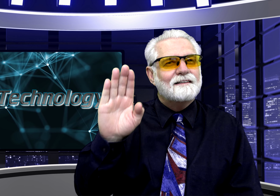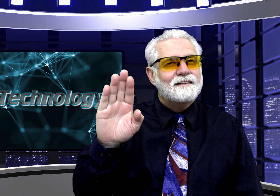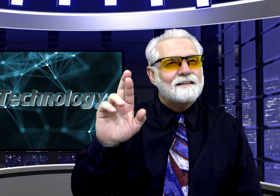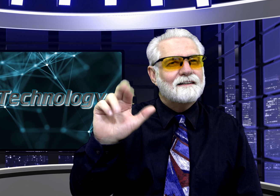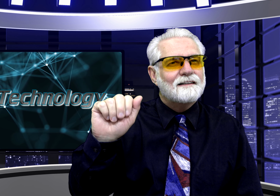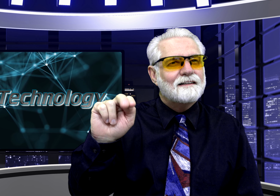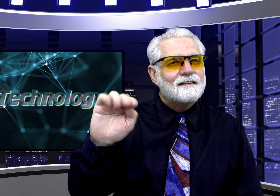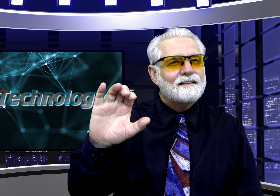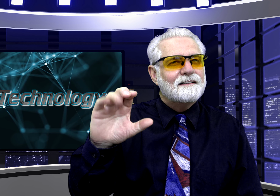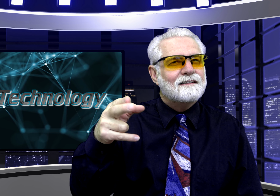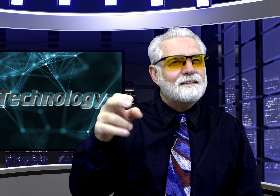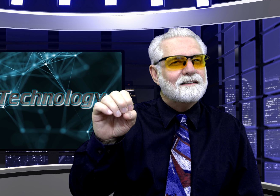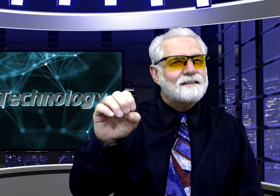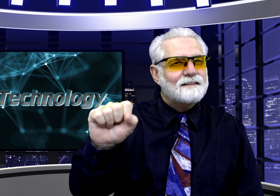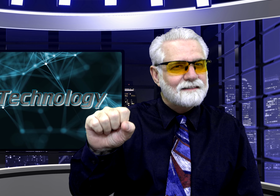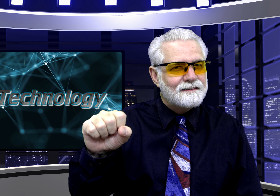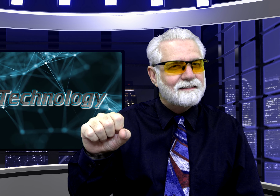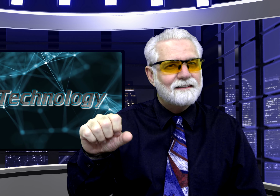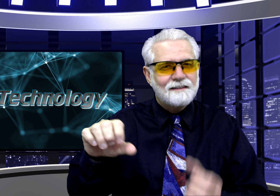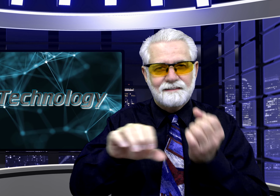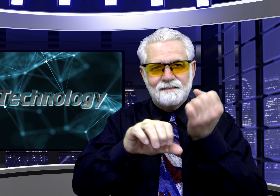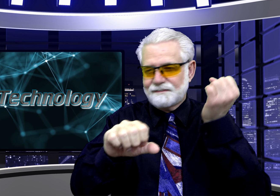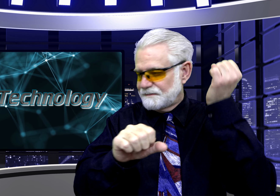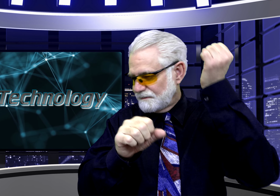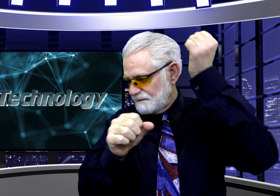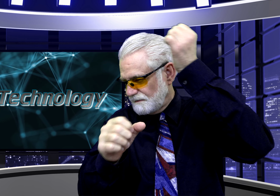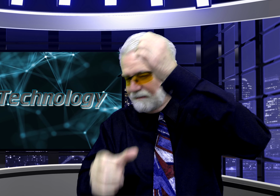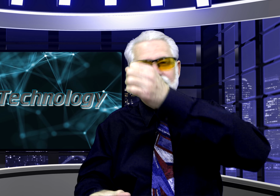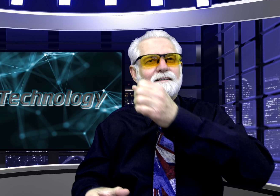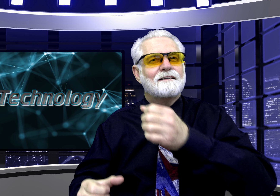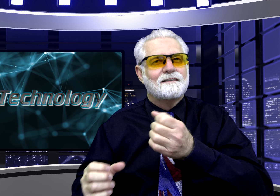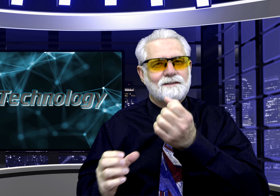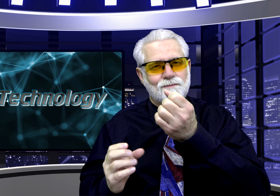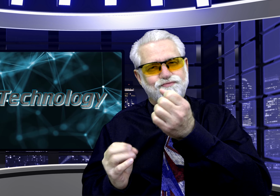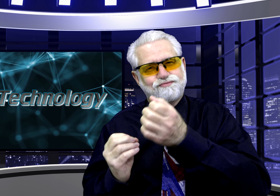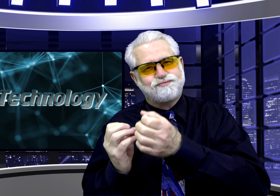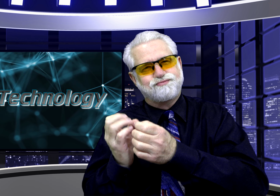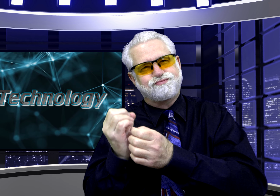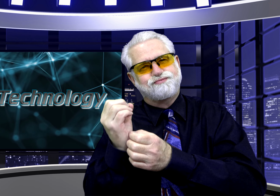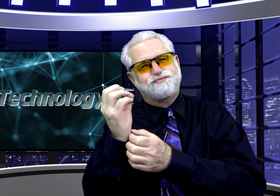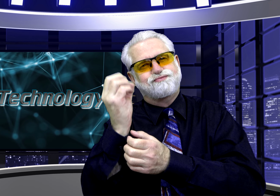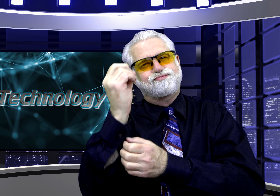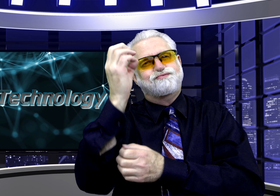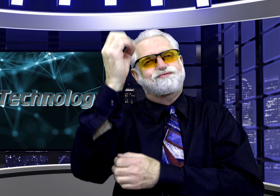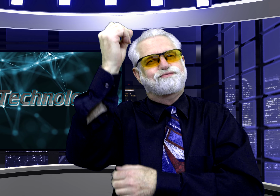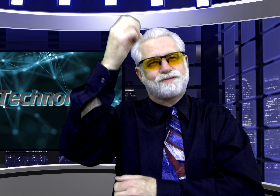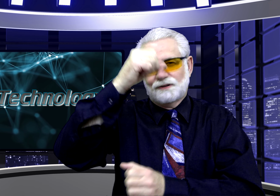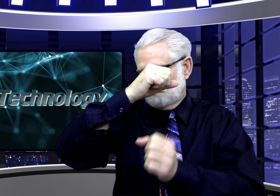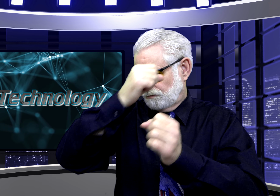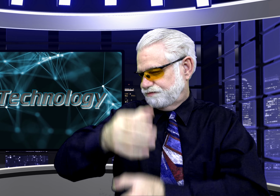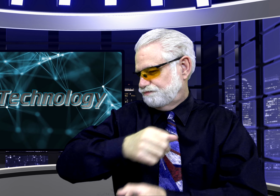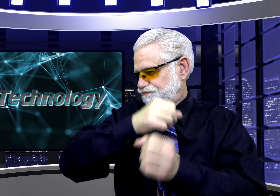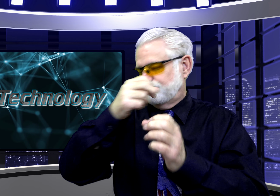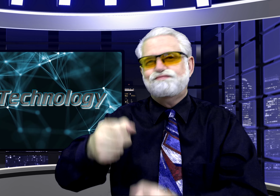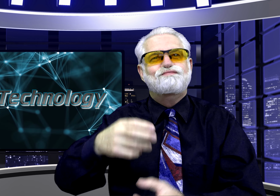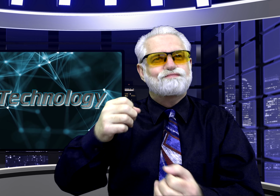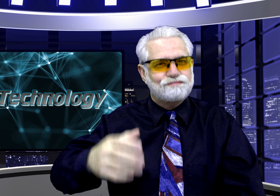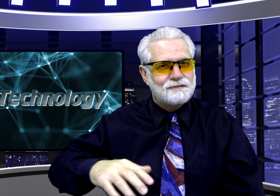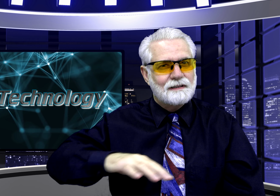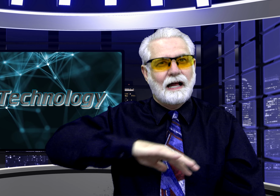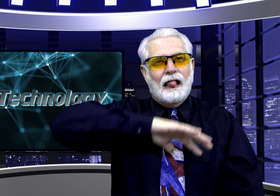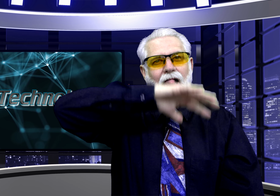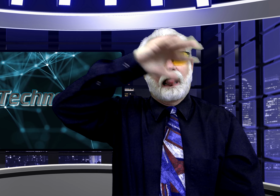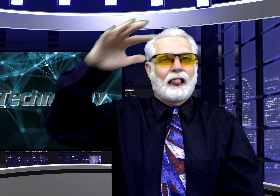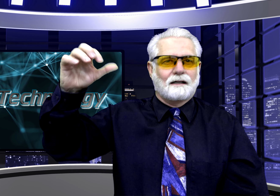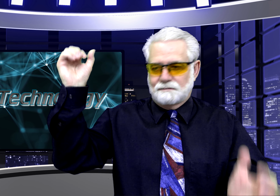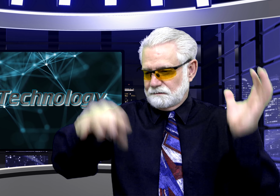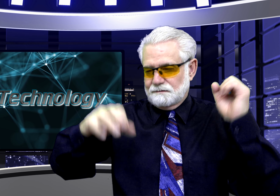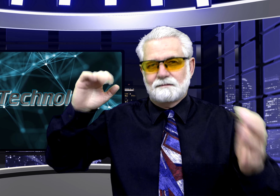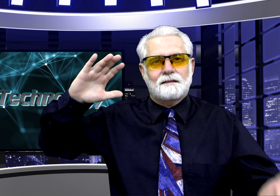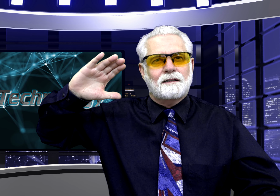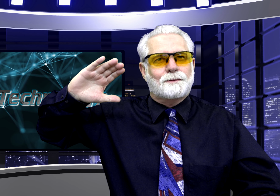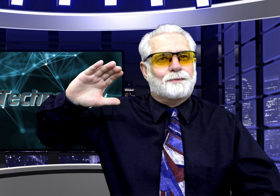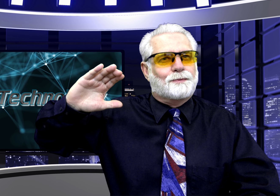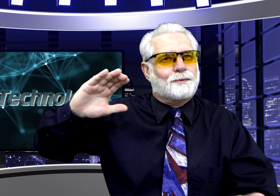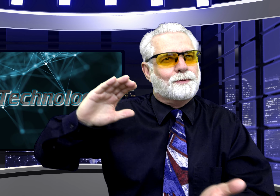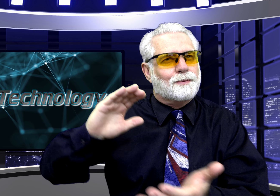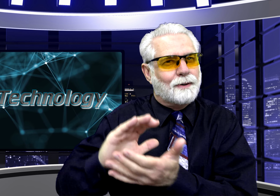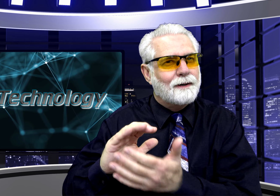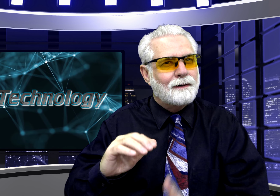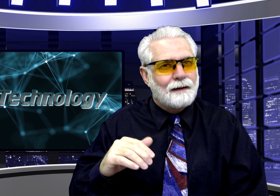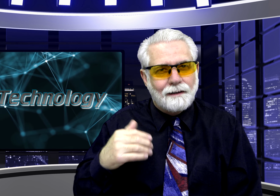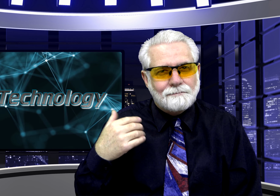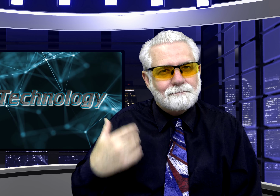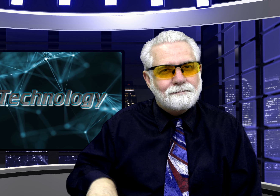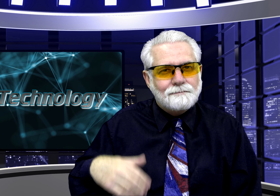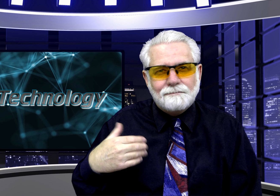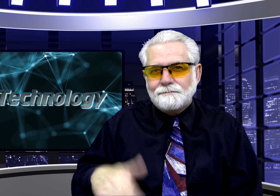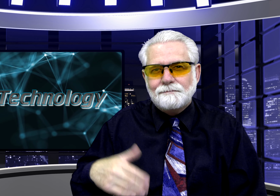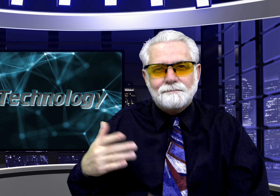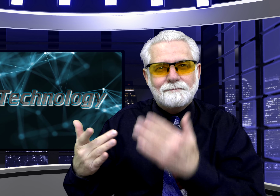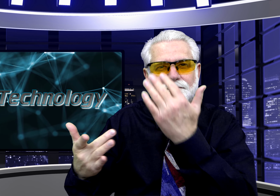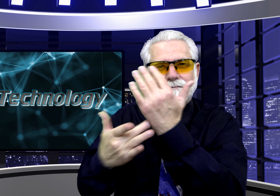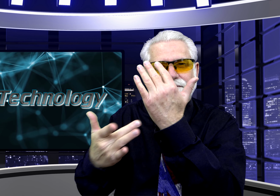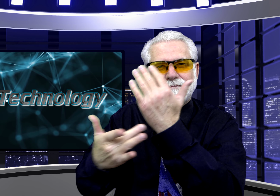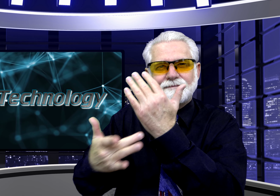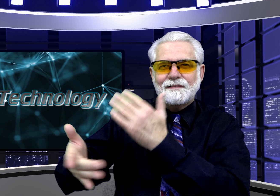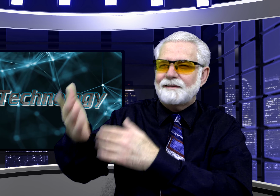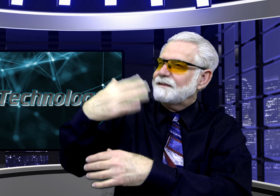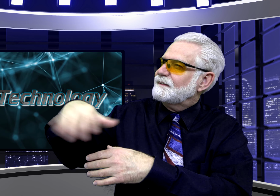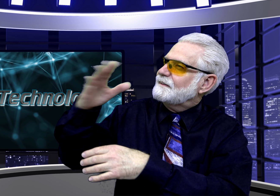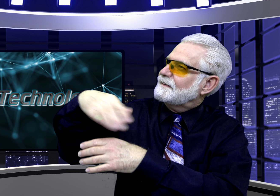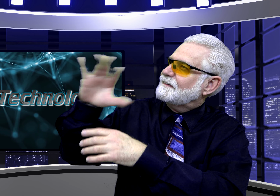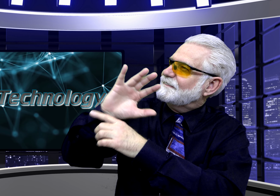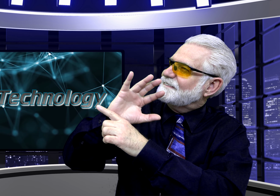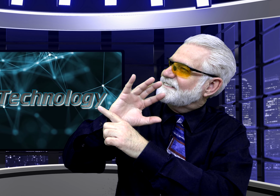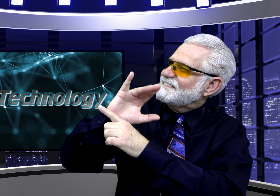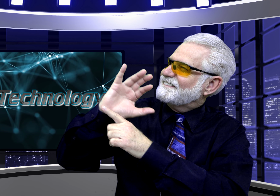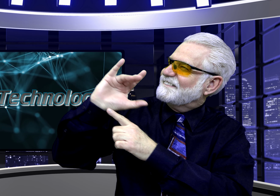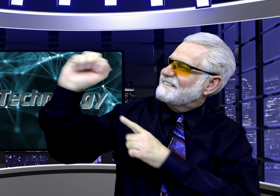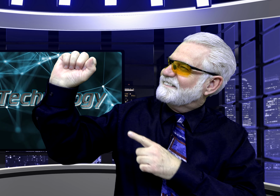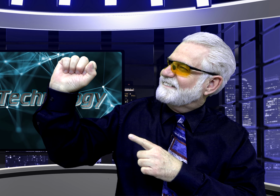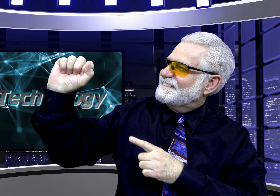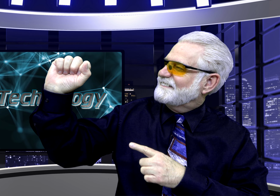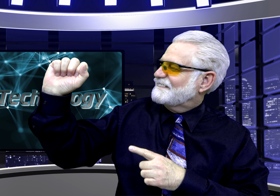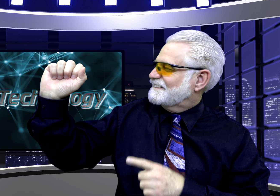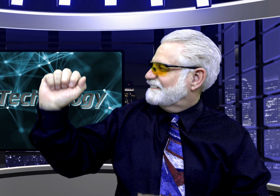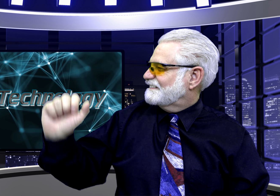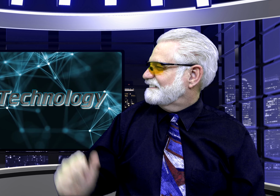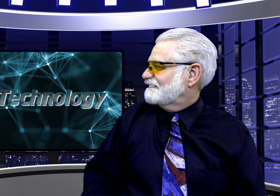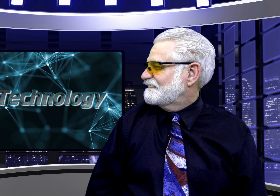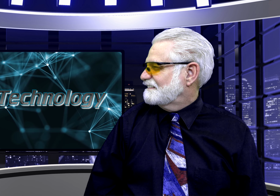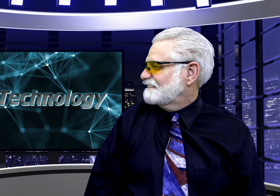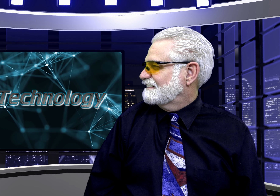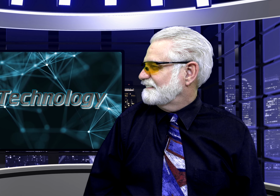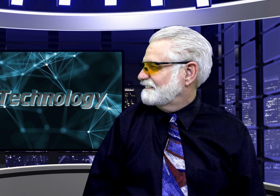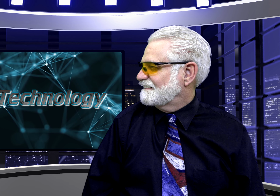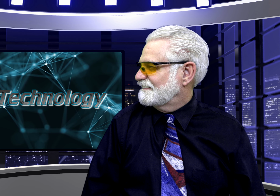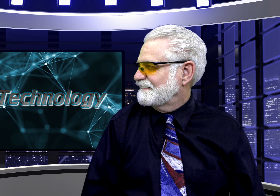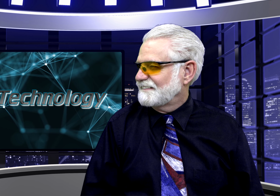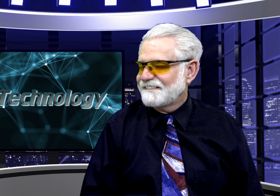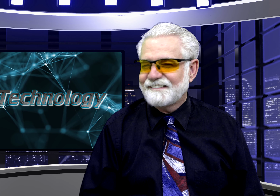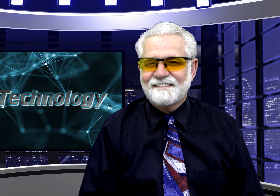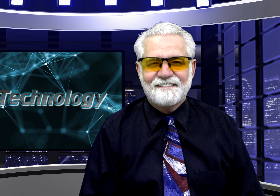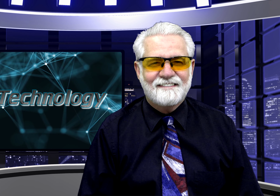You put a tree branch into the machine and it shreads it. A bunch of branches compacted. Wow. Technology is taking off!